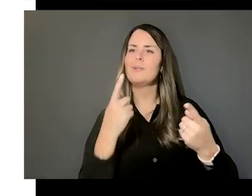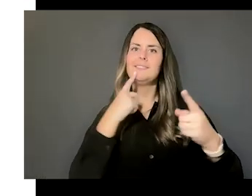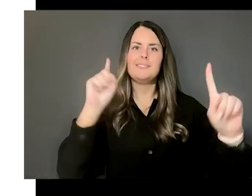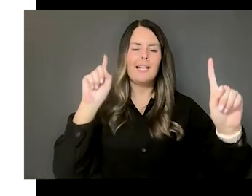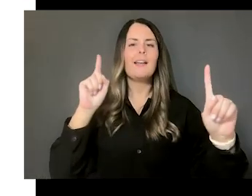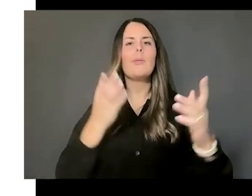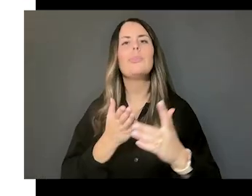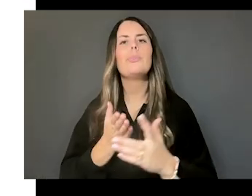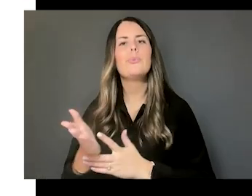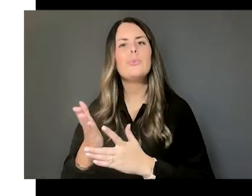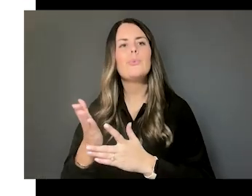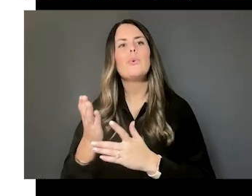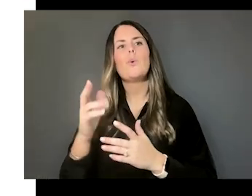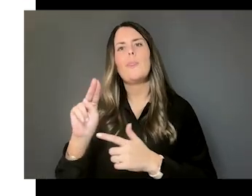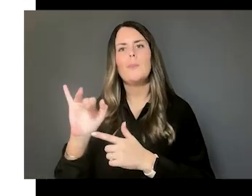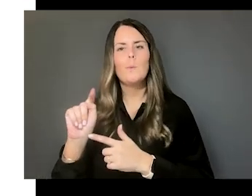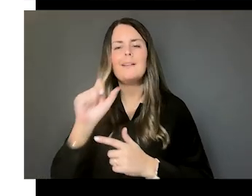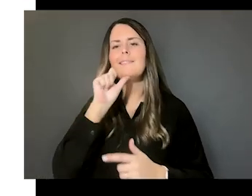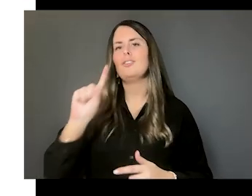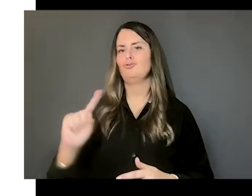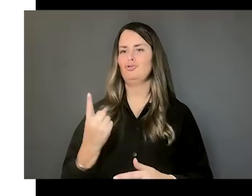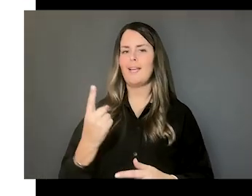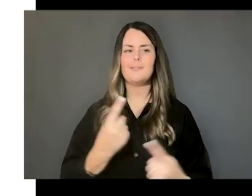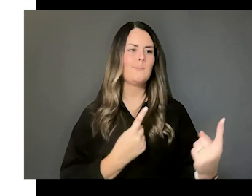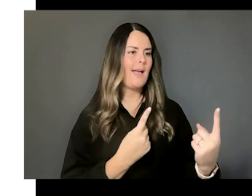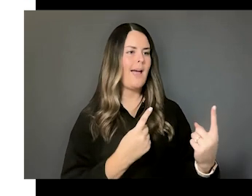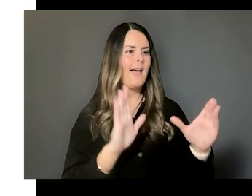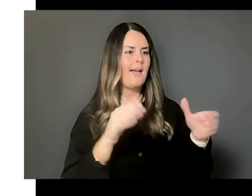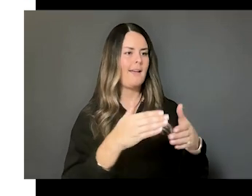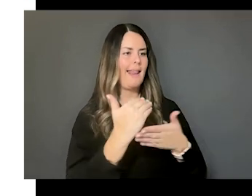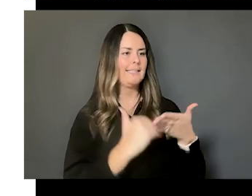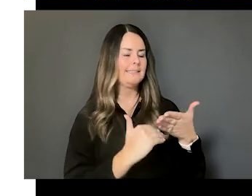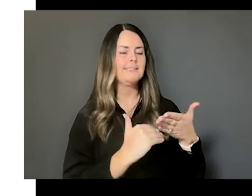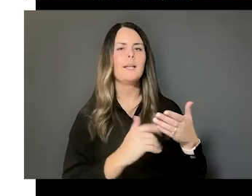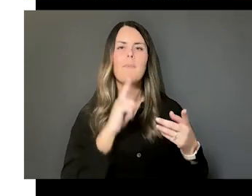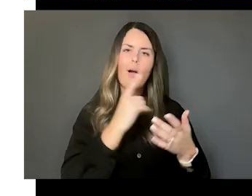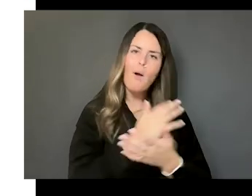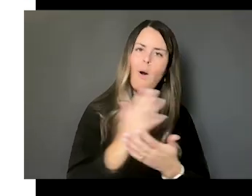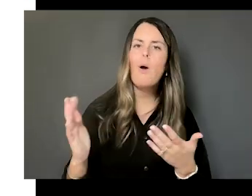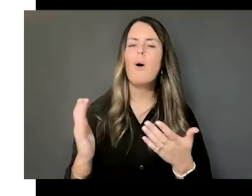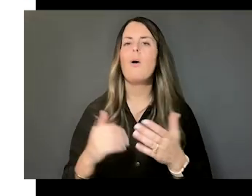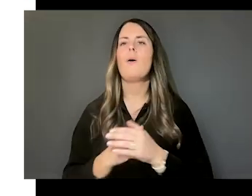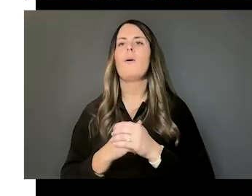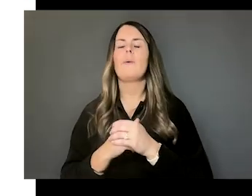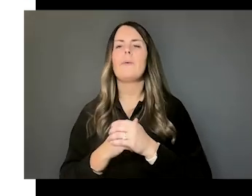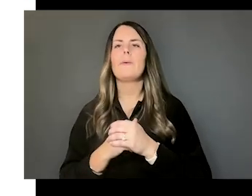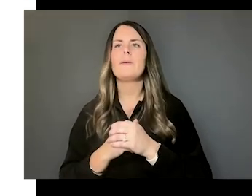throughout the unit. Not just in this one lesson. And in how doing the lessons,